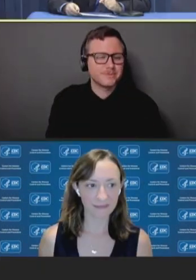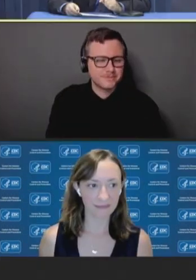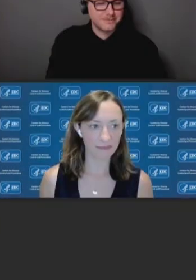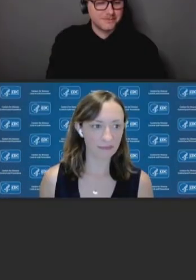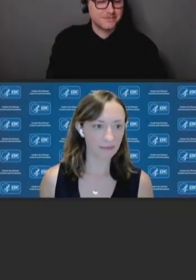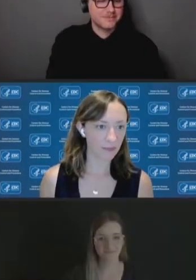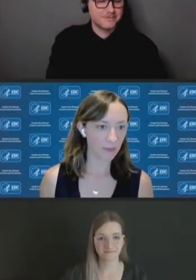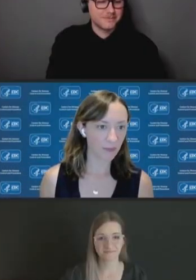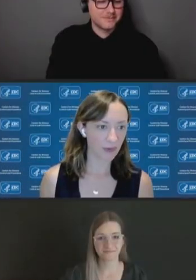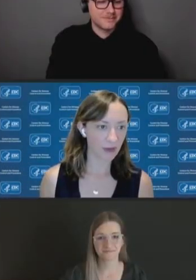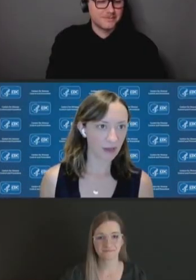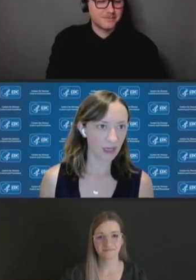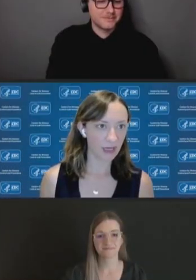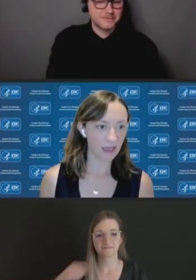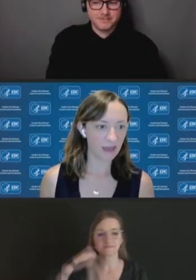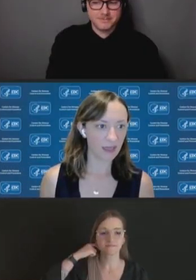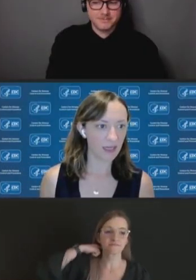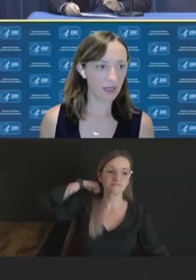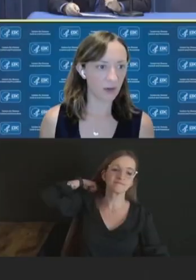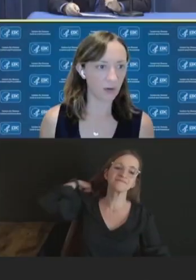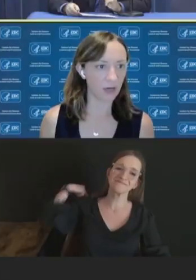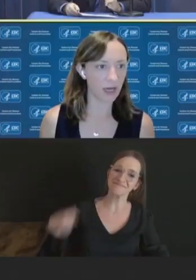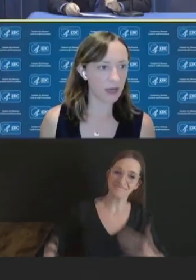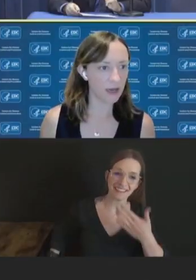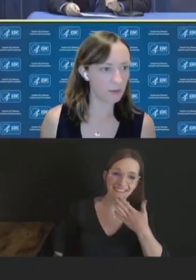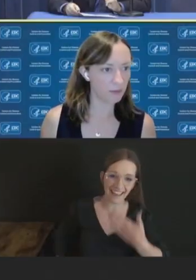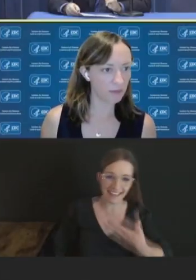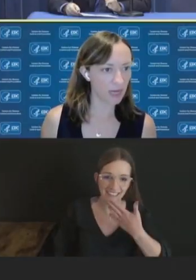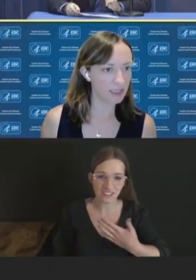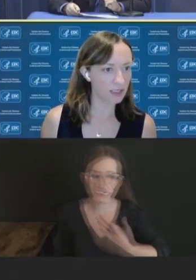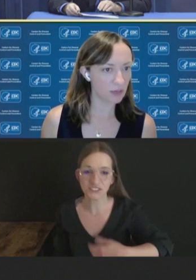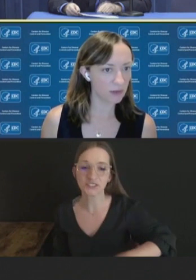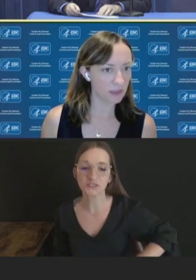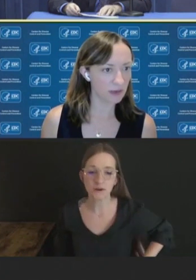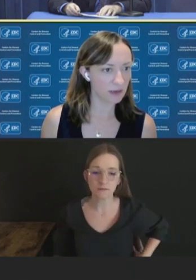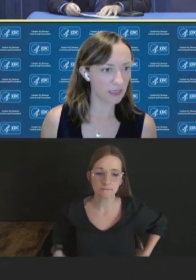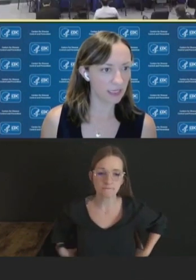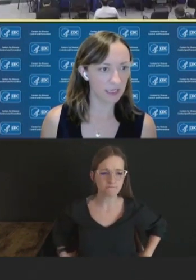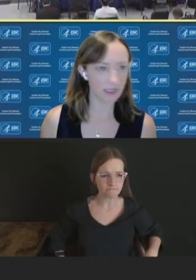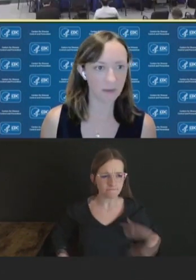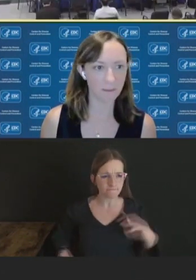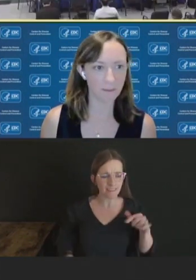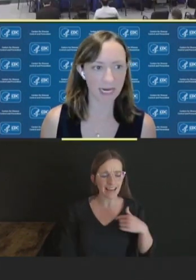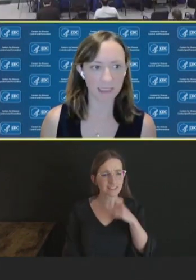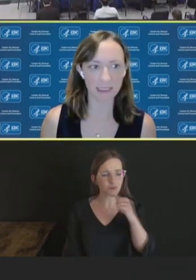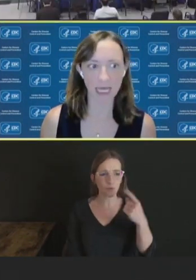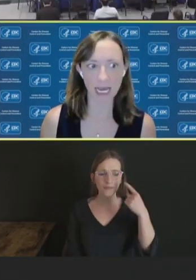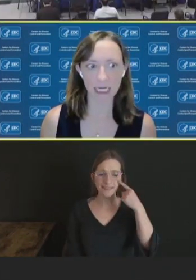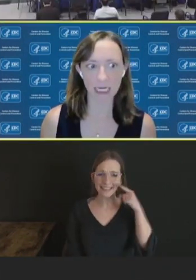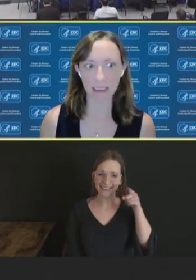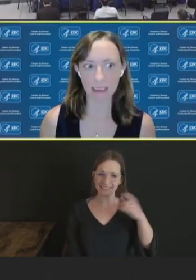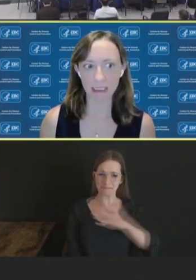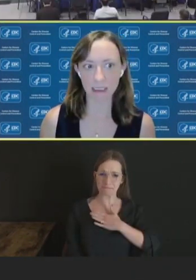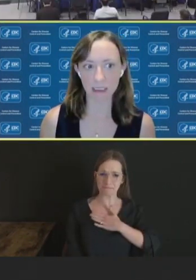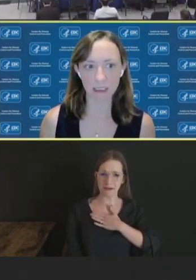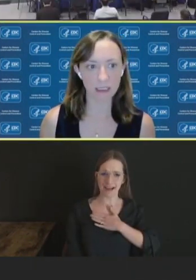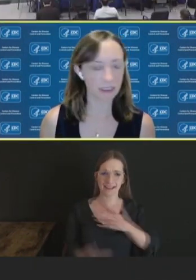Anne Hause: Thank you. I don't think these are my slides.